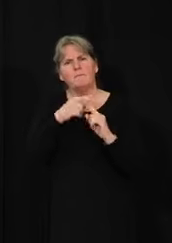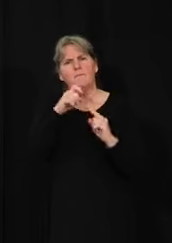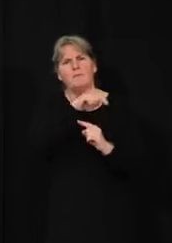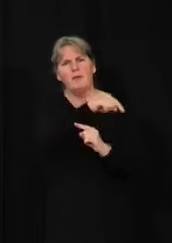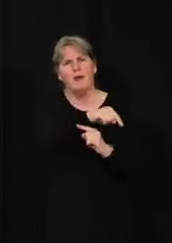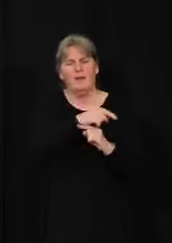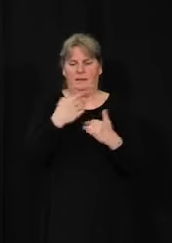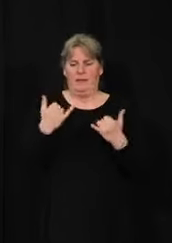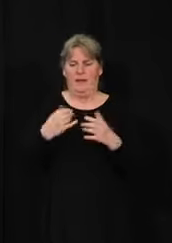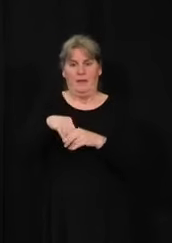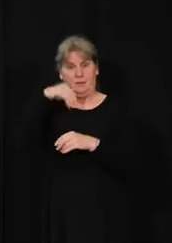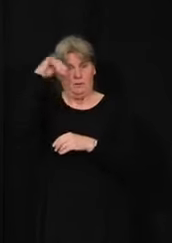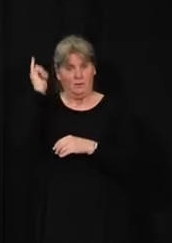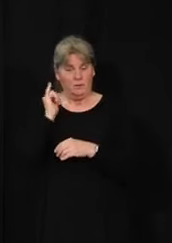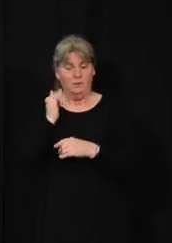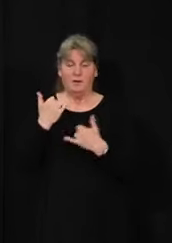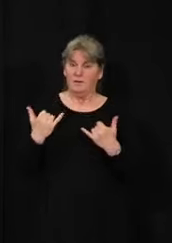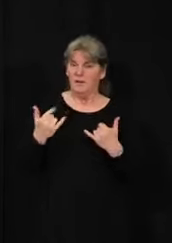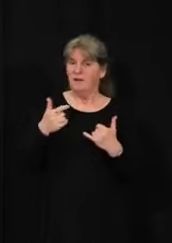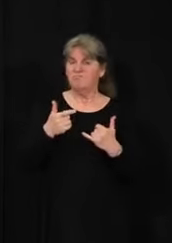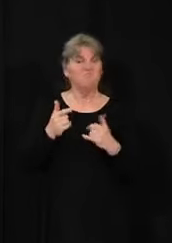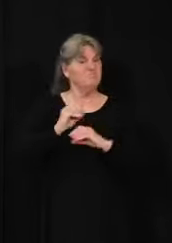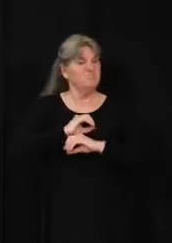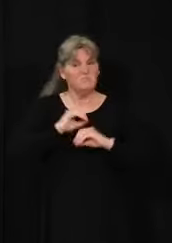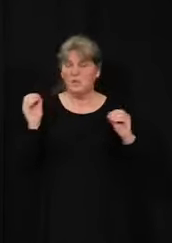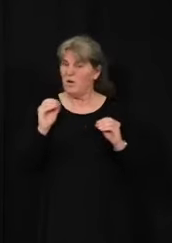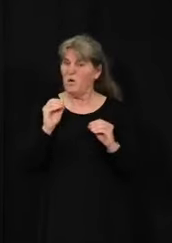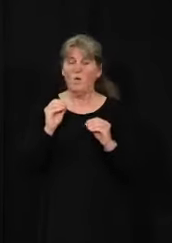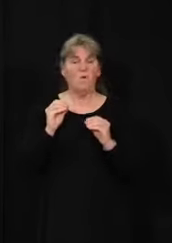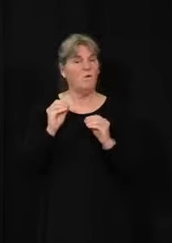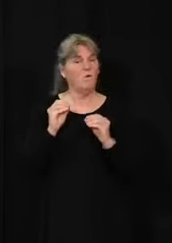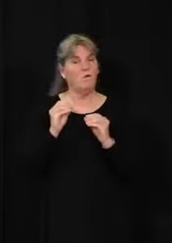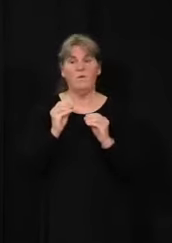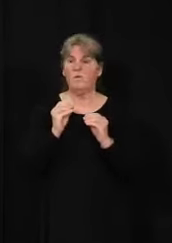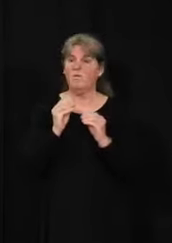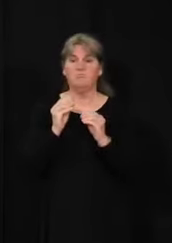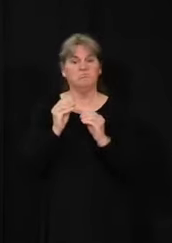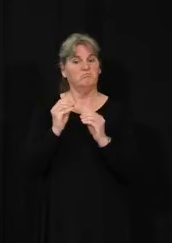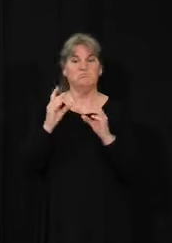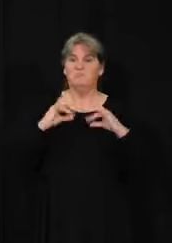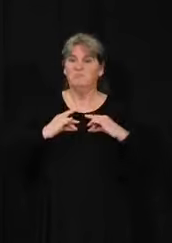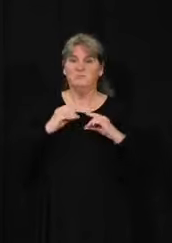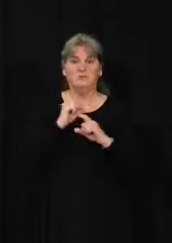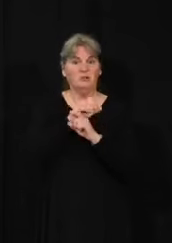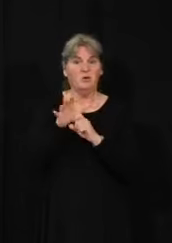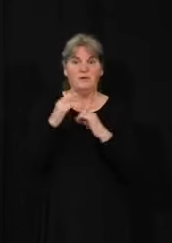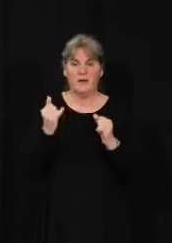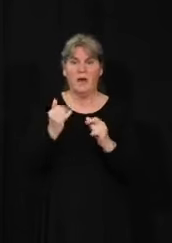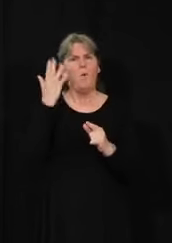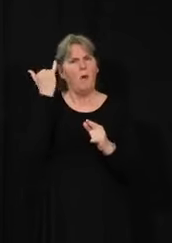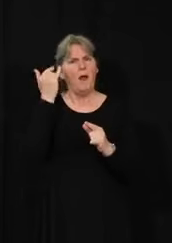for where we are today in Yukon. At a place where there are old no active cases and only 11 in total because of the good